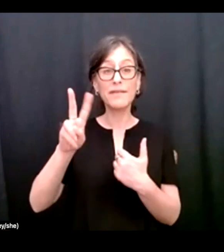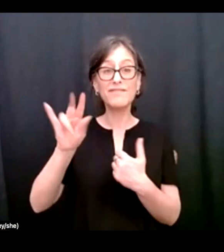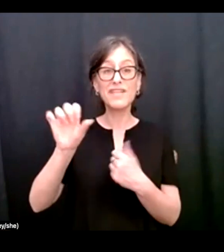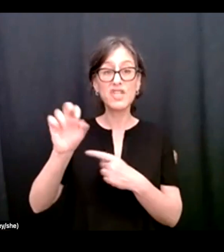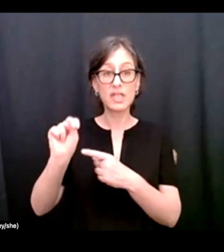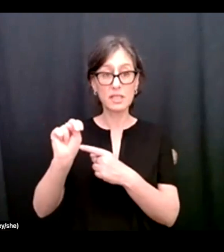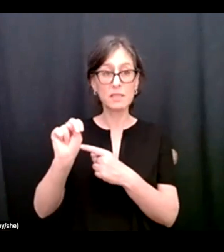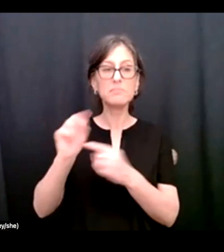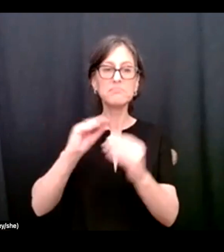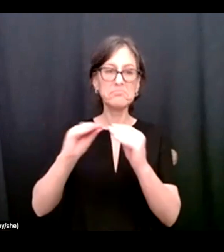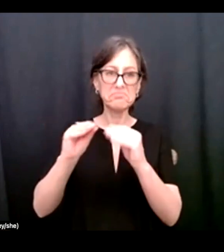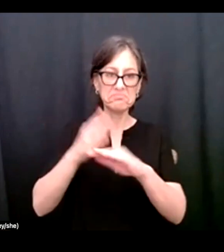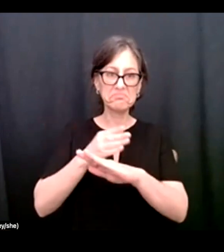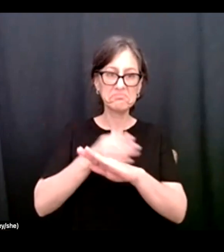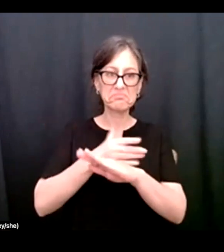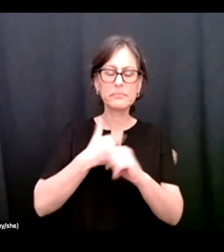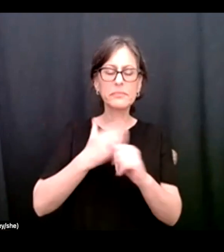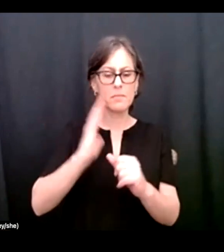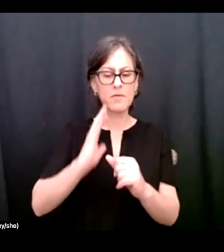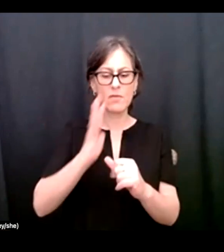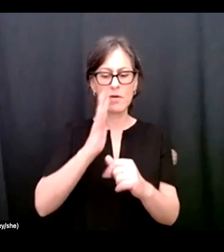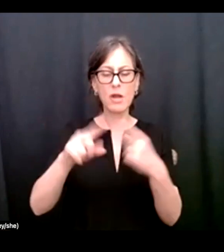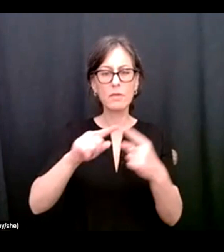And back to the earlier point about tropes that I don't like: